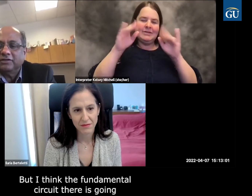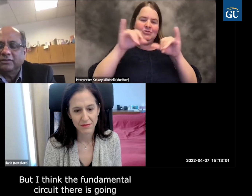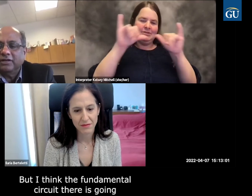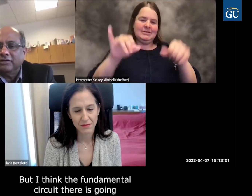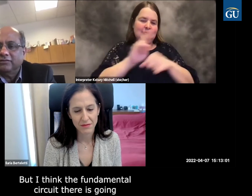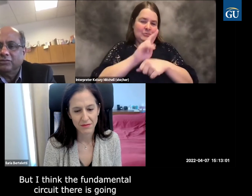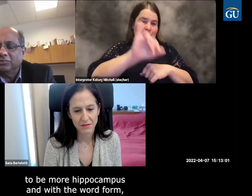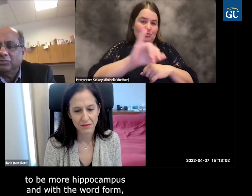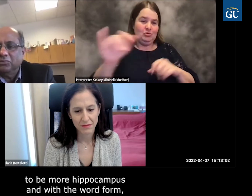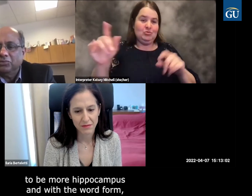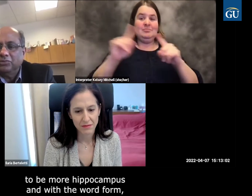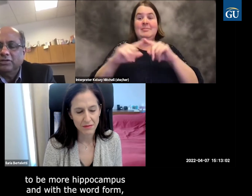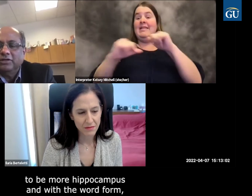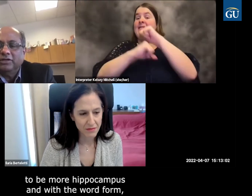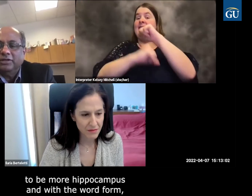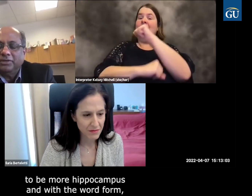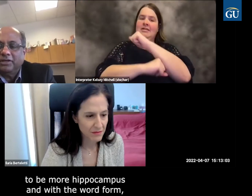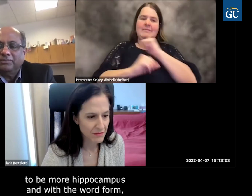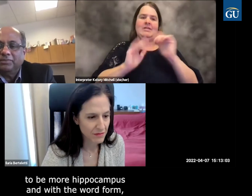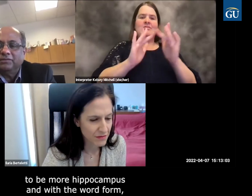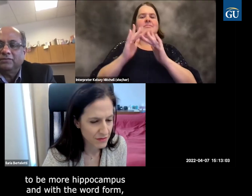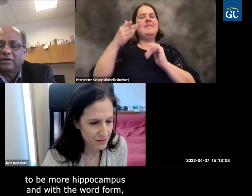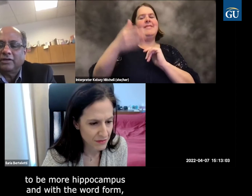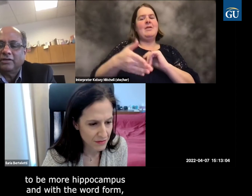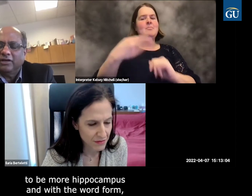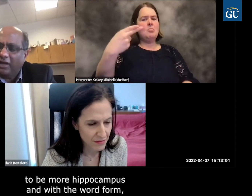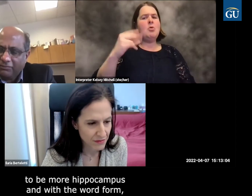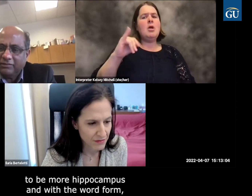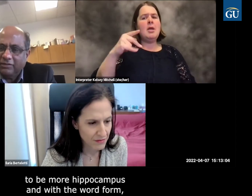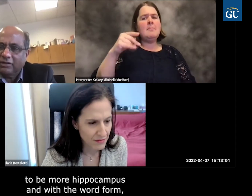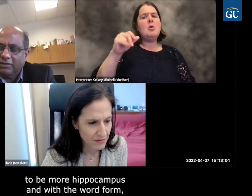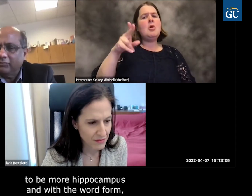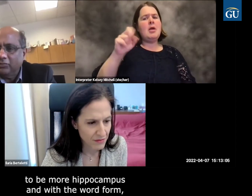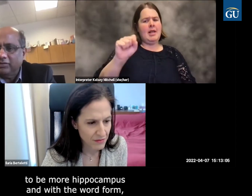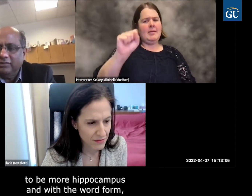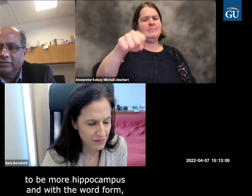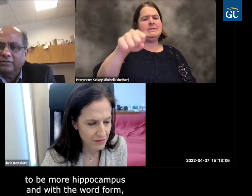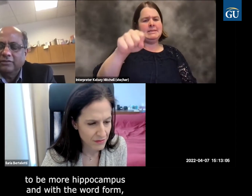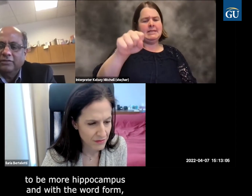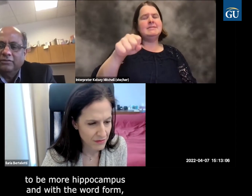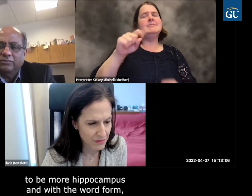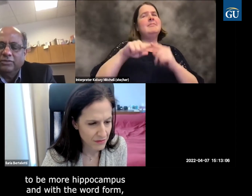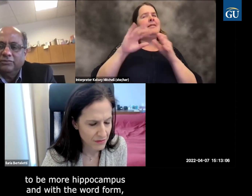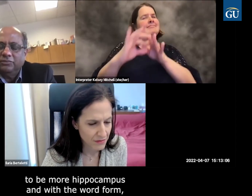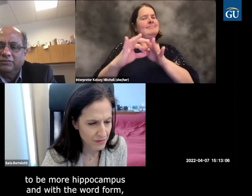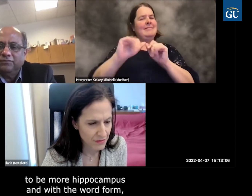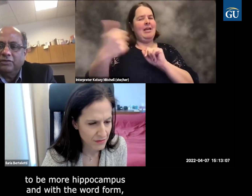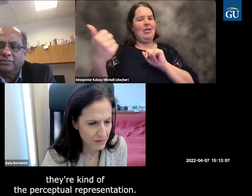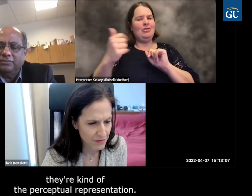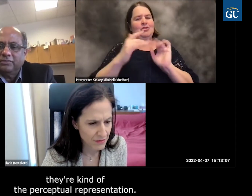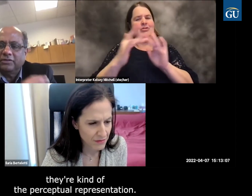there is going to be more hippocampus and there have been with these